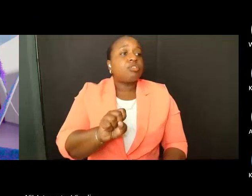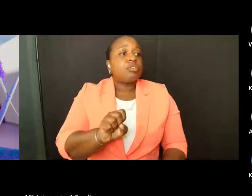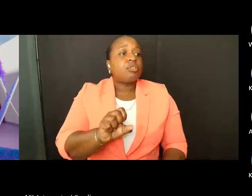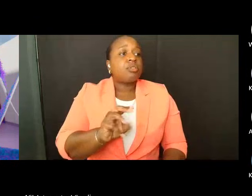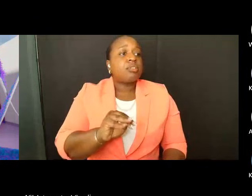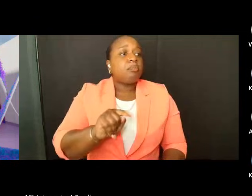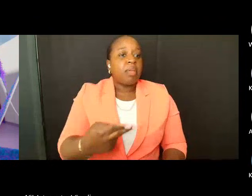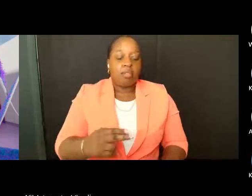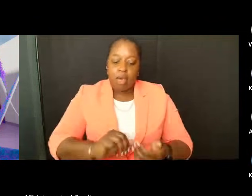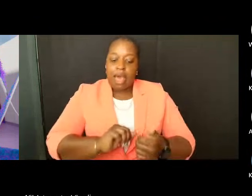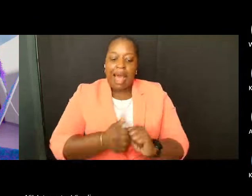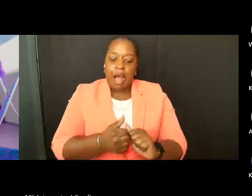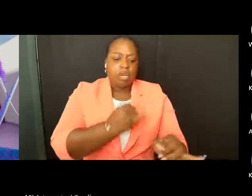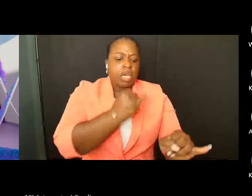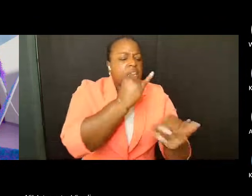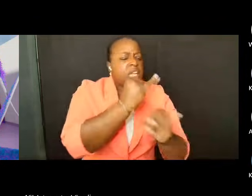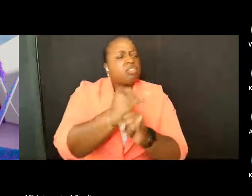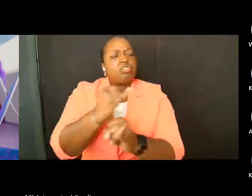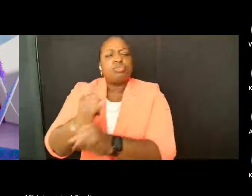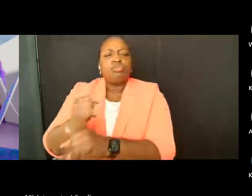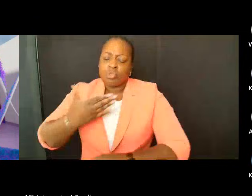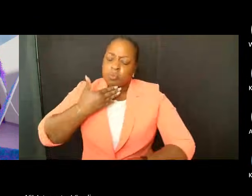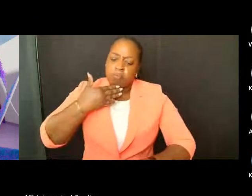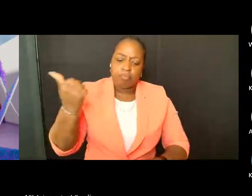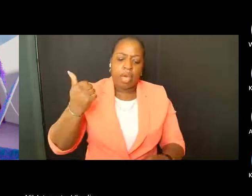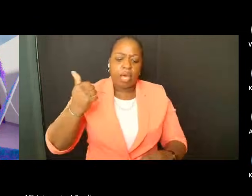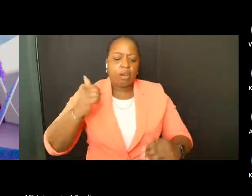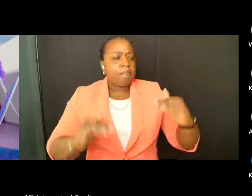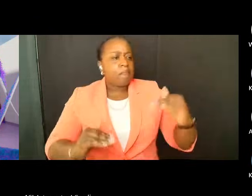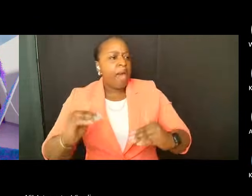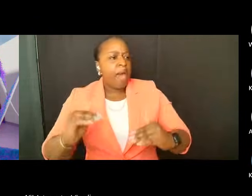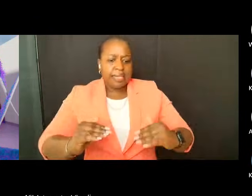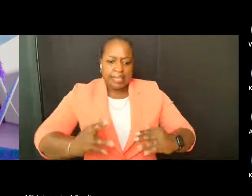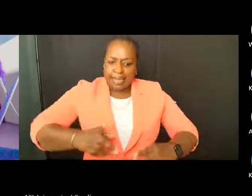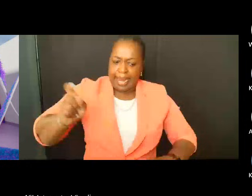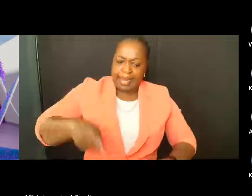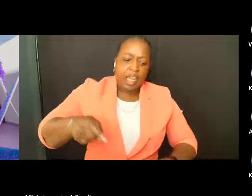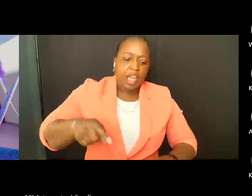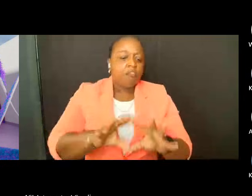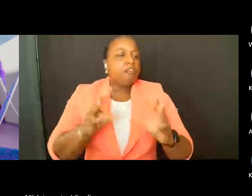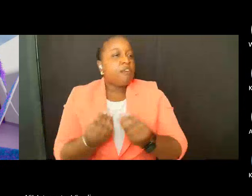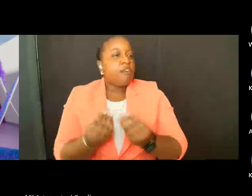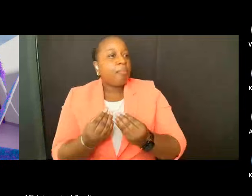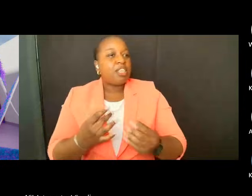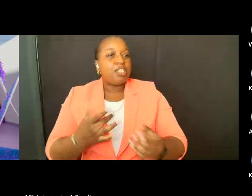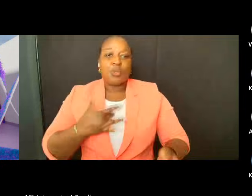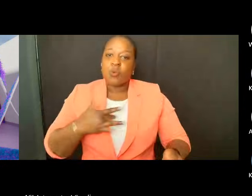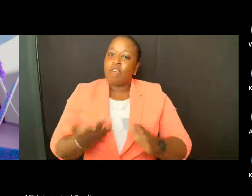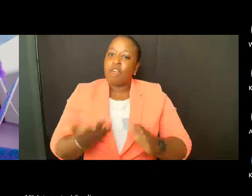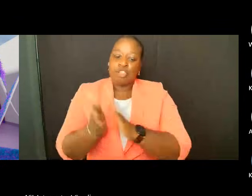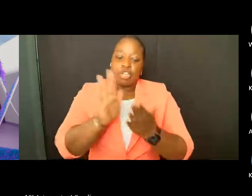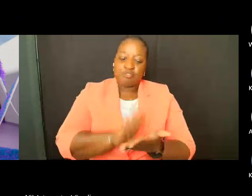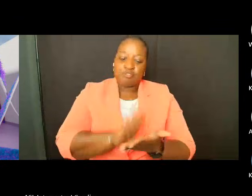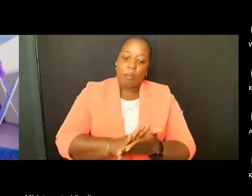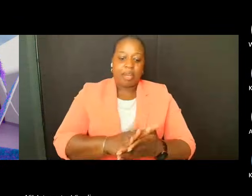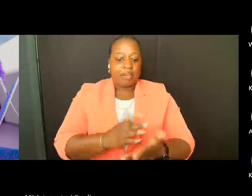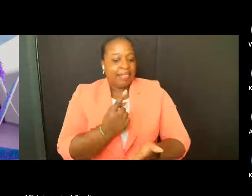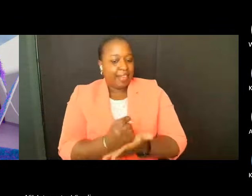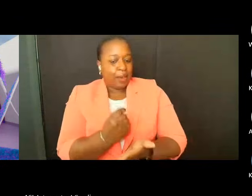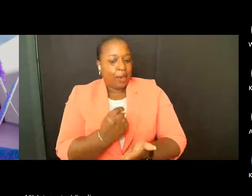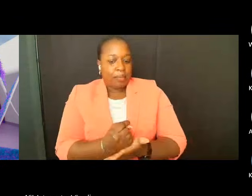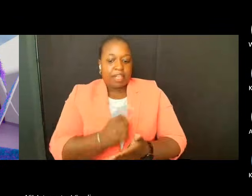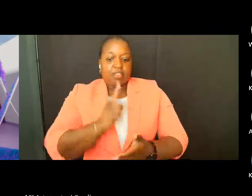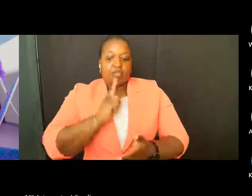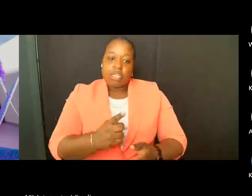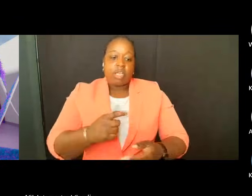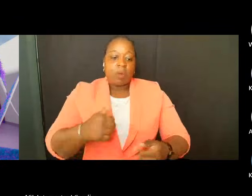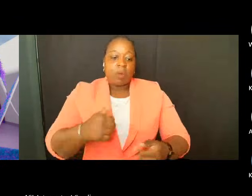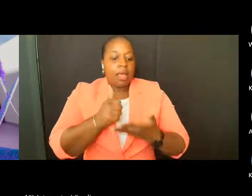families feel for transformative therapies with the need to uphold rigorous research protections?